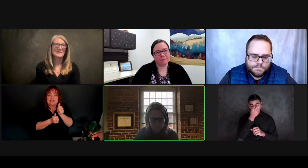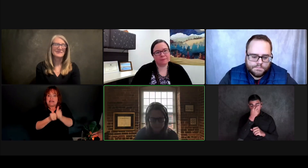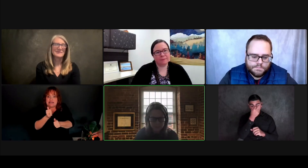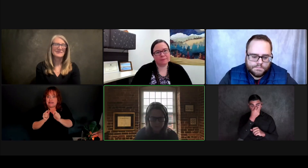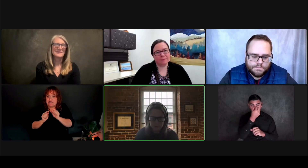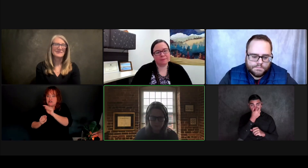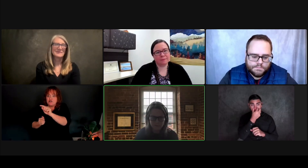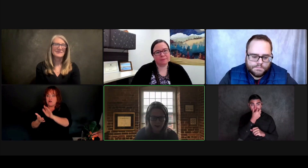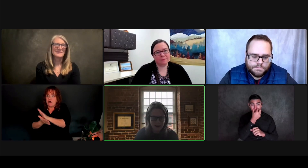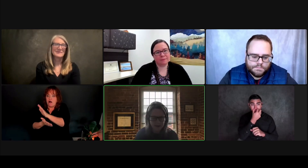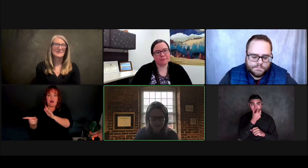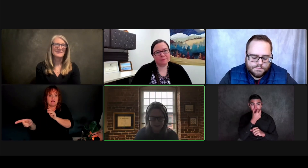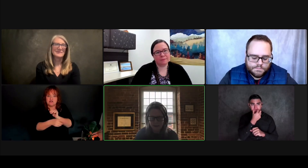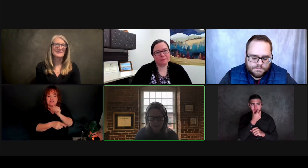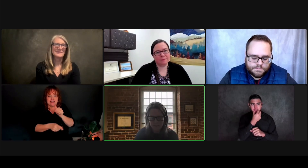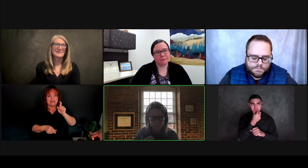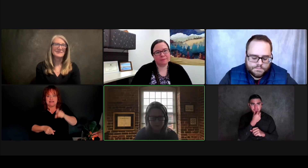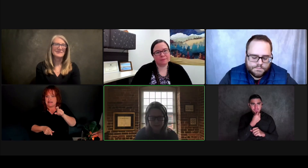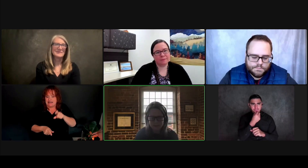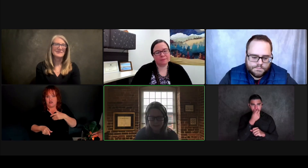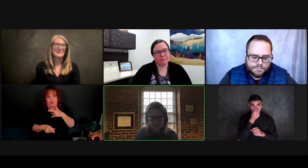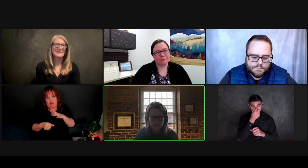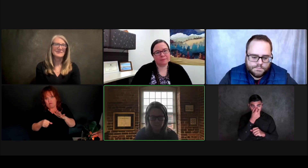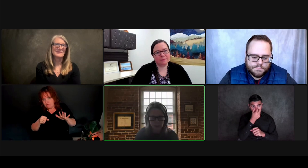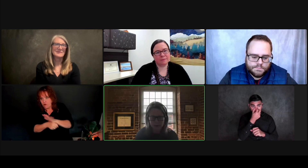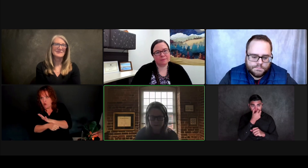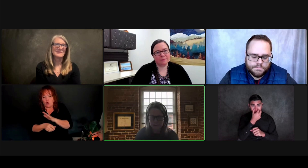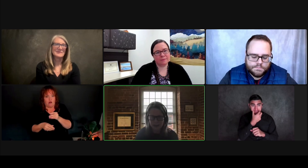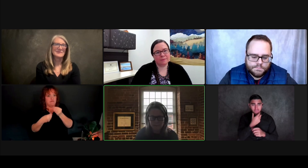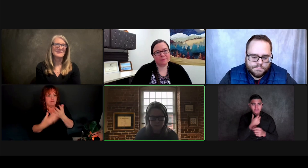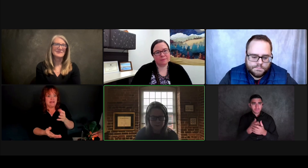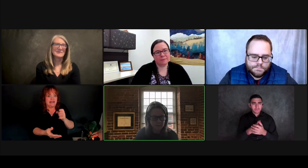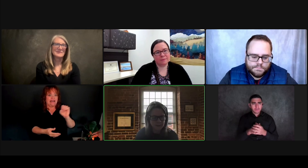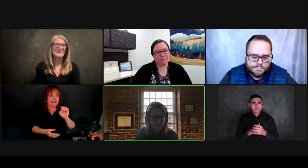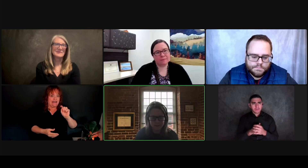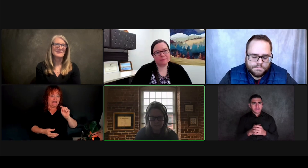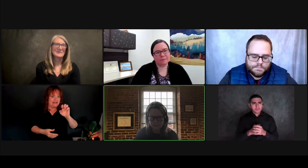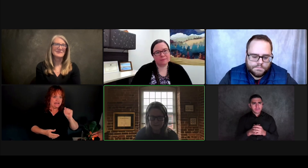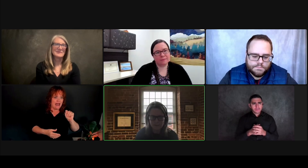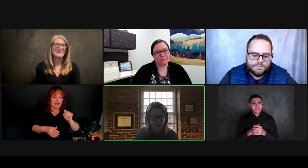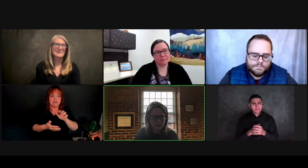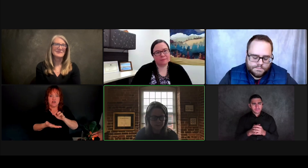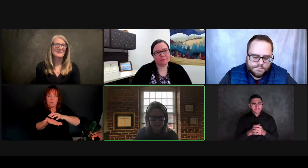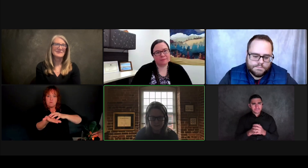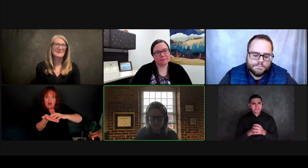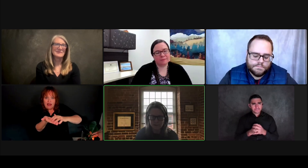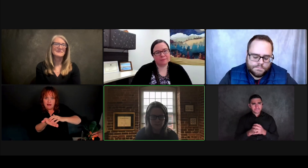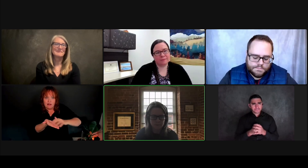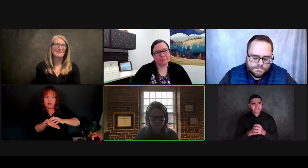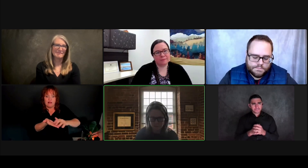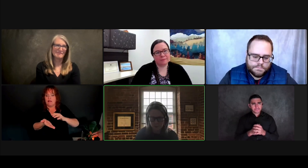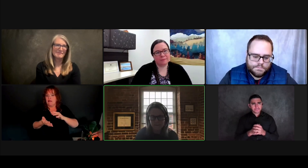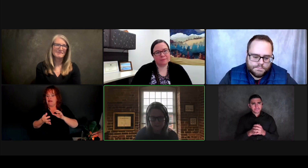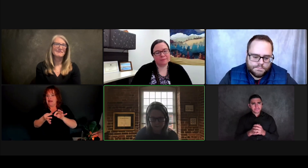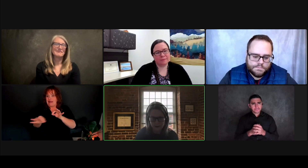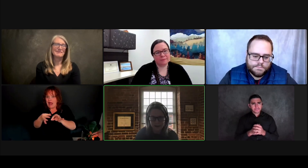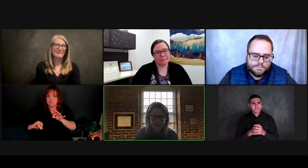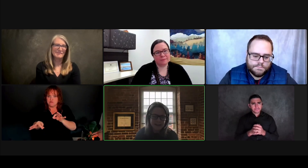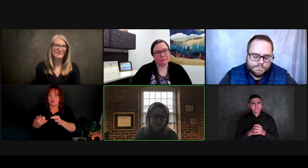to be able to provide E-text, Braille, captioned media, real-time captioning, interpreting, what-have-you.